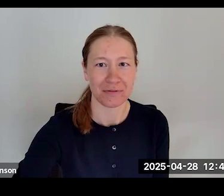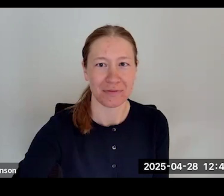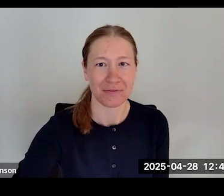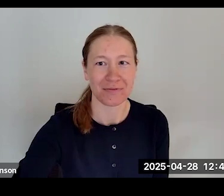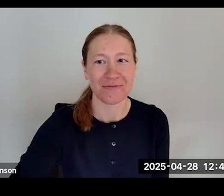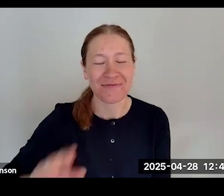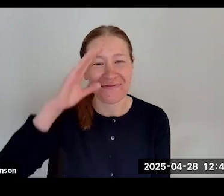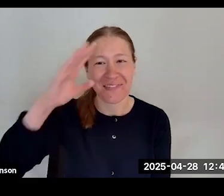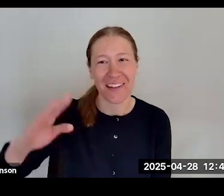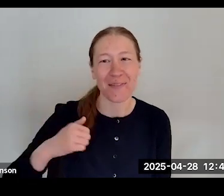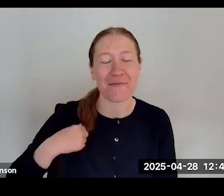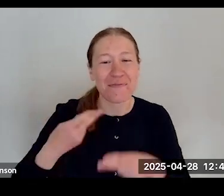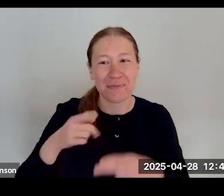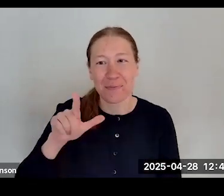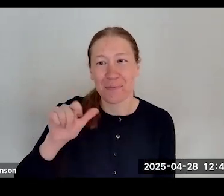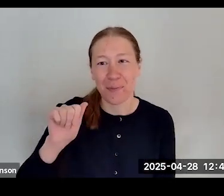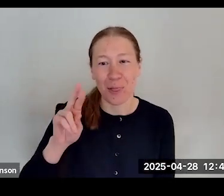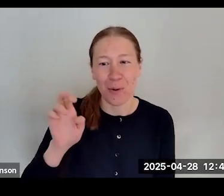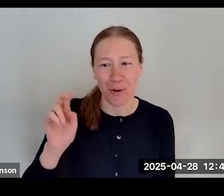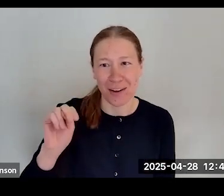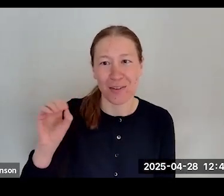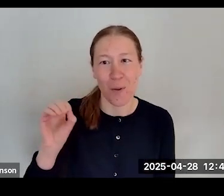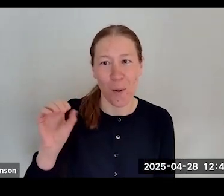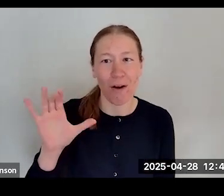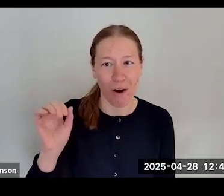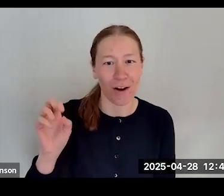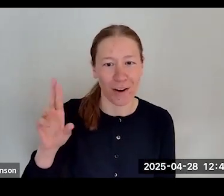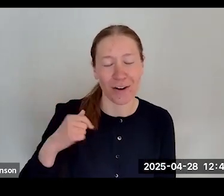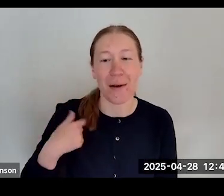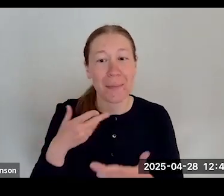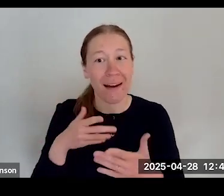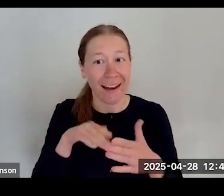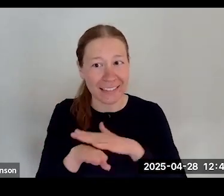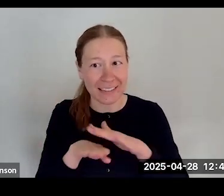Hello, my name's Lauren O'Connor and I am an accessibility specialist